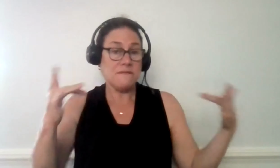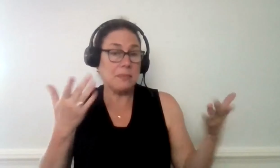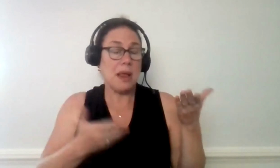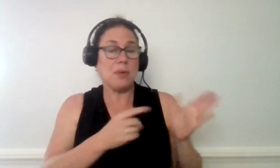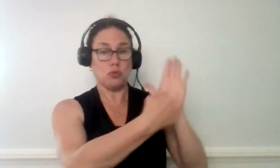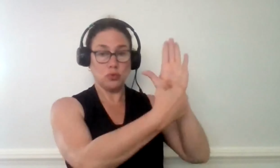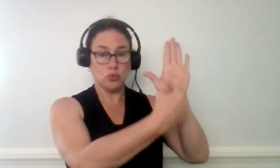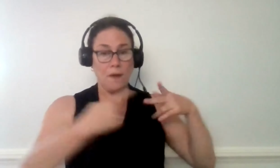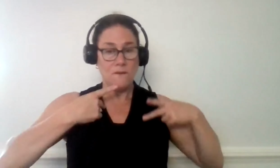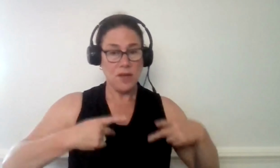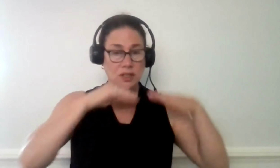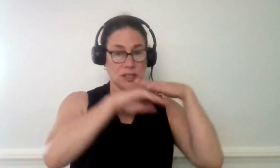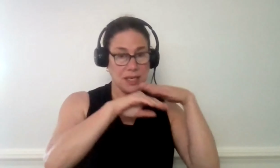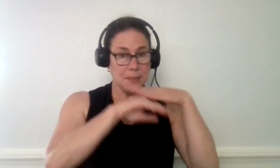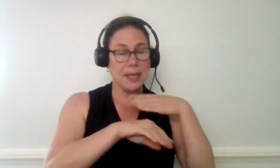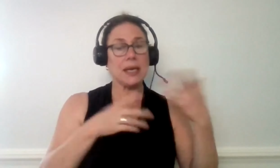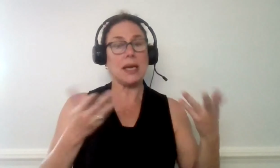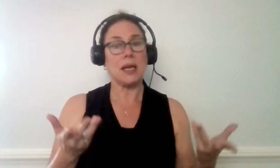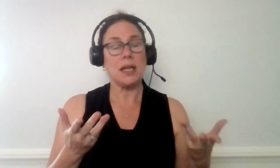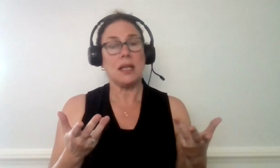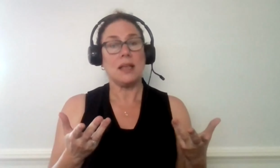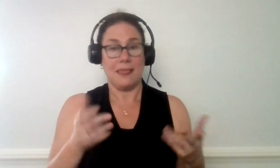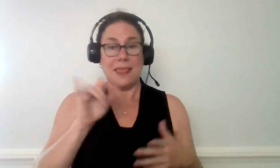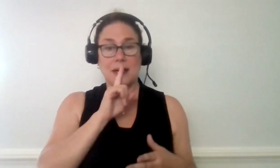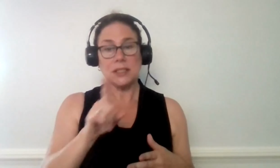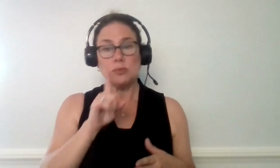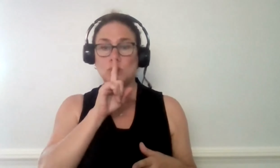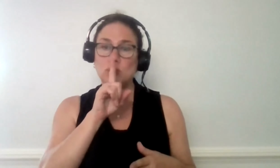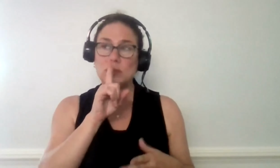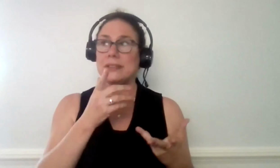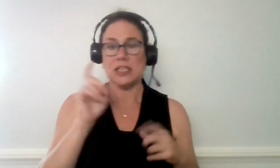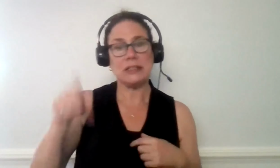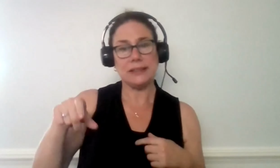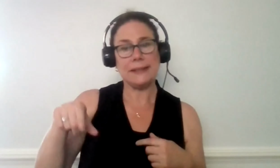be doing...showing physical accessibility, because that is a very much-needed thing.